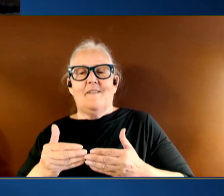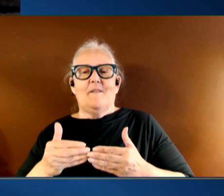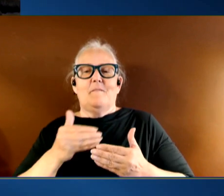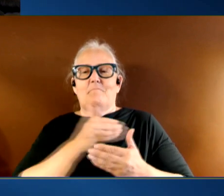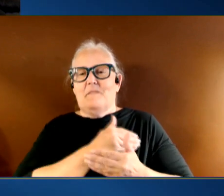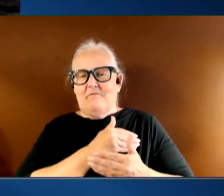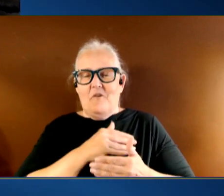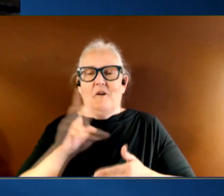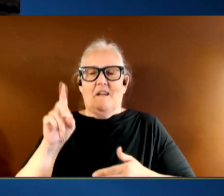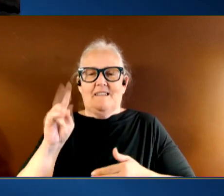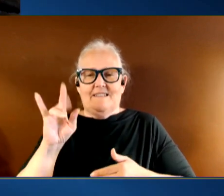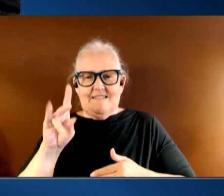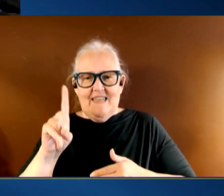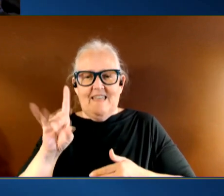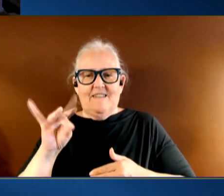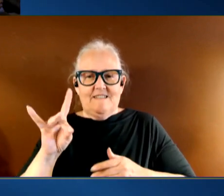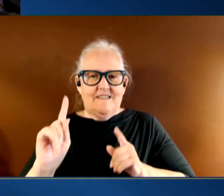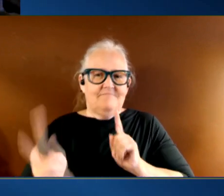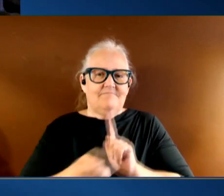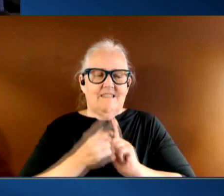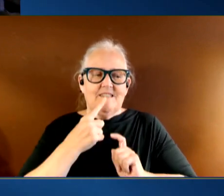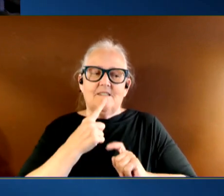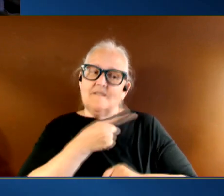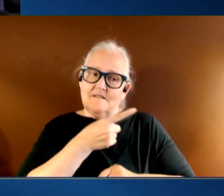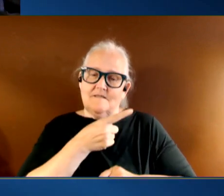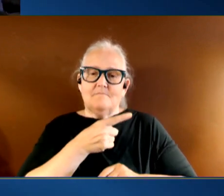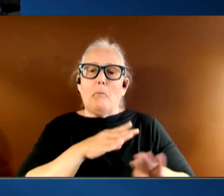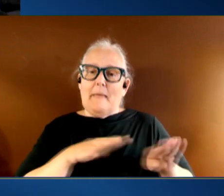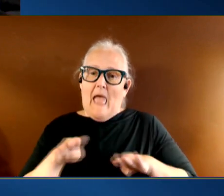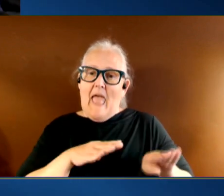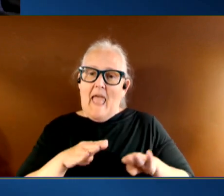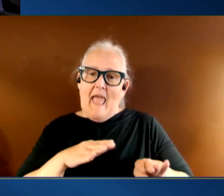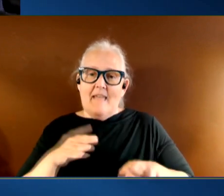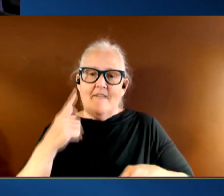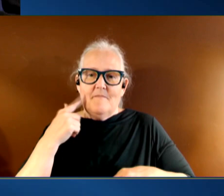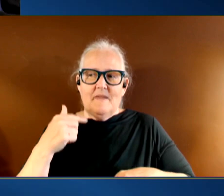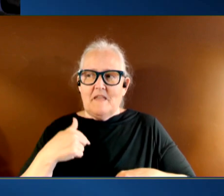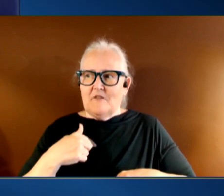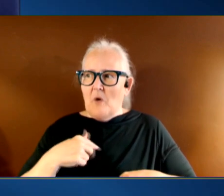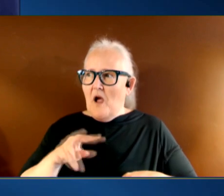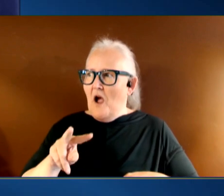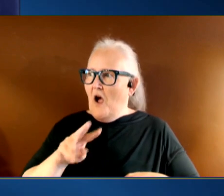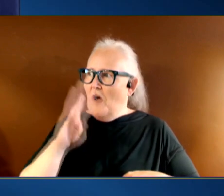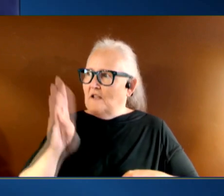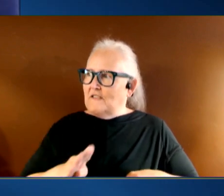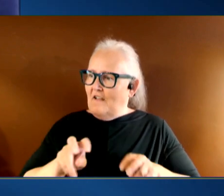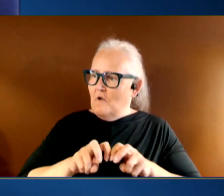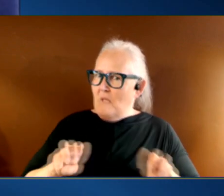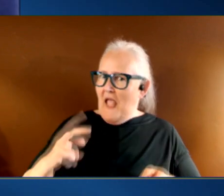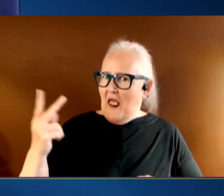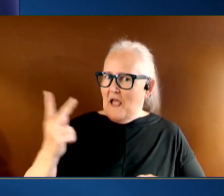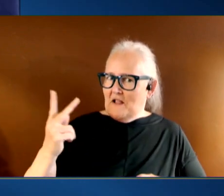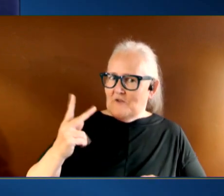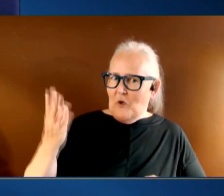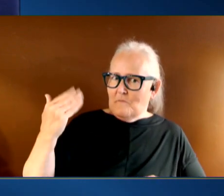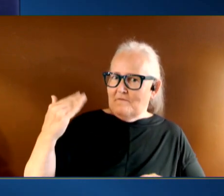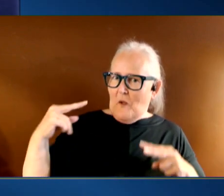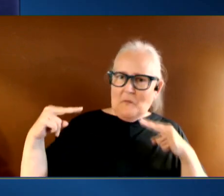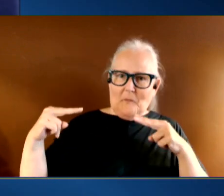and Tristan and said we had to behave. Because me and Tristan both were like, "We've never been on a panel together. Wouldn't that be fun?"